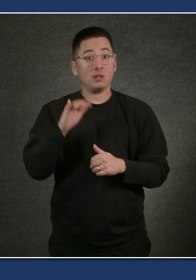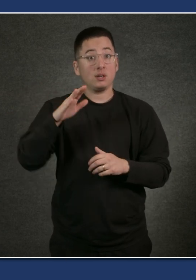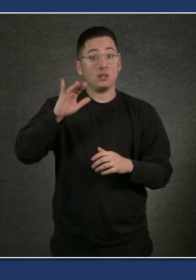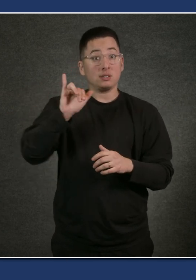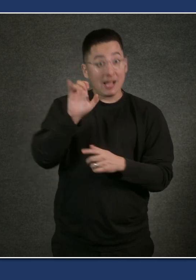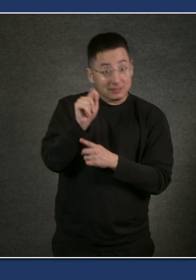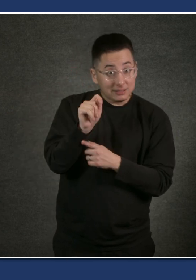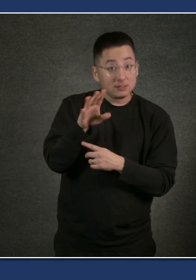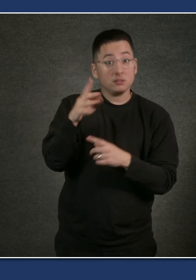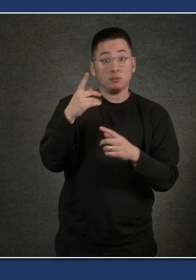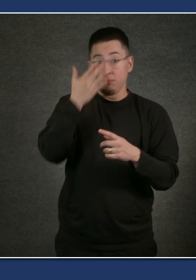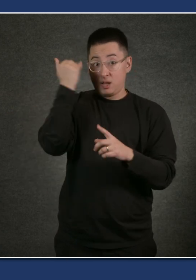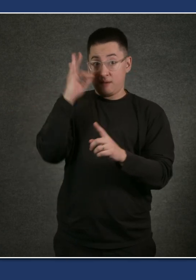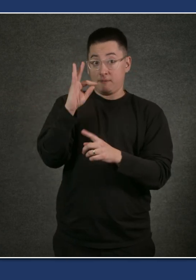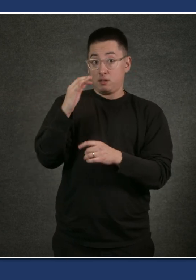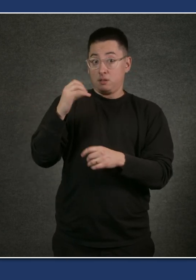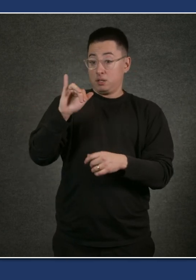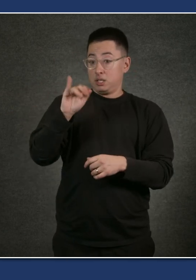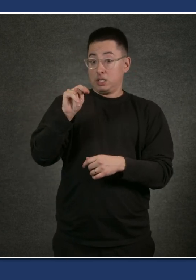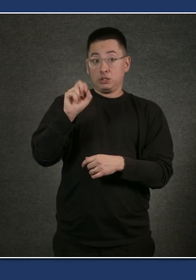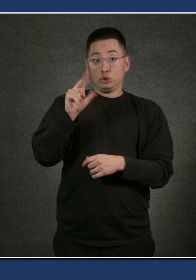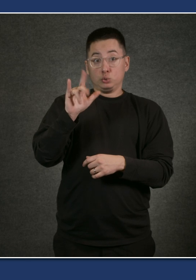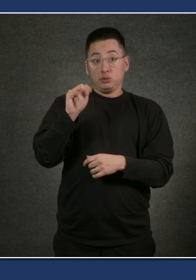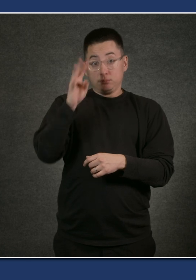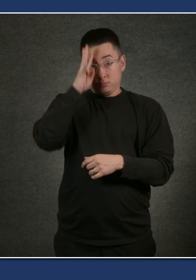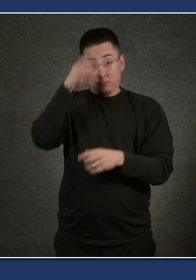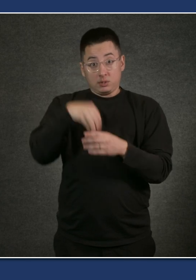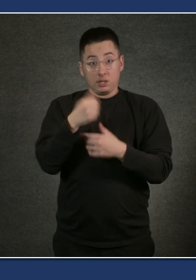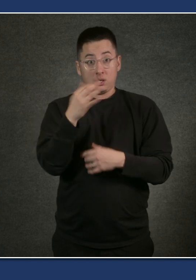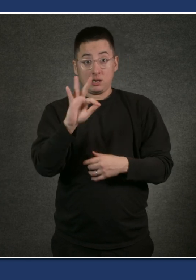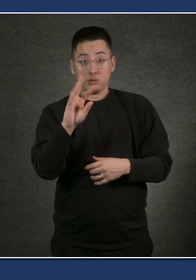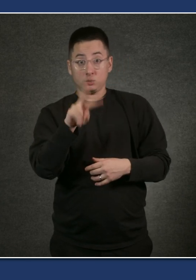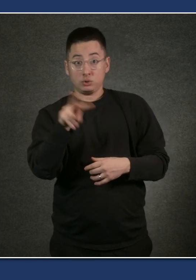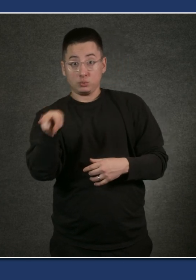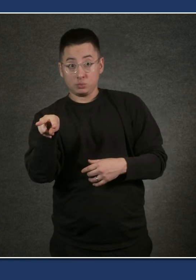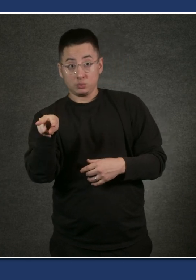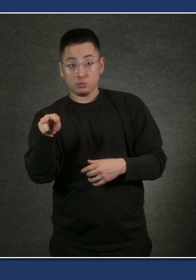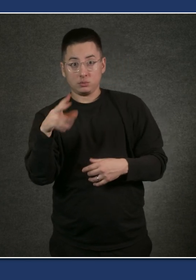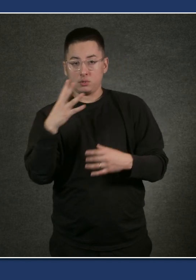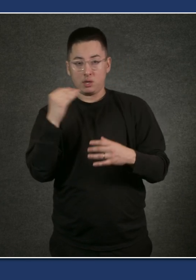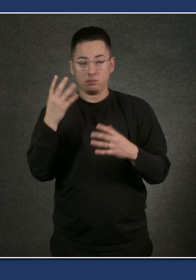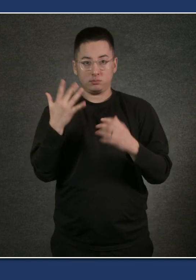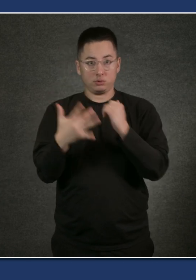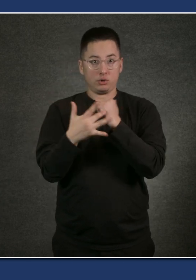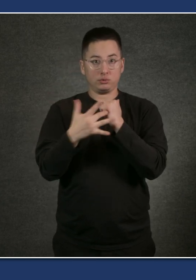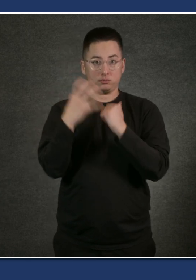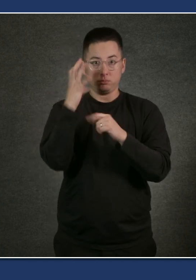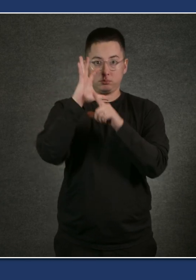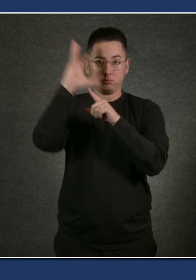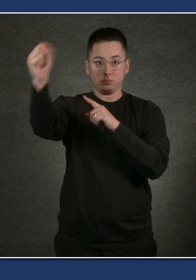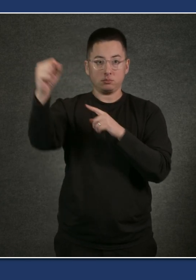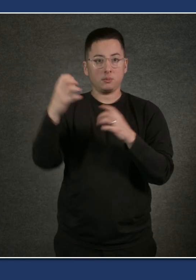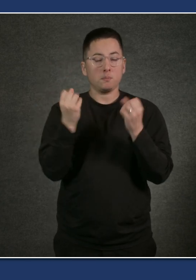Yet, due to the discovery of insulin in 1922 and remarkable